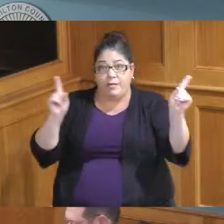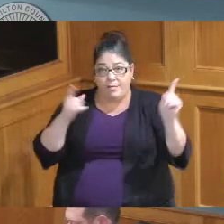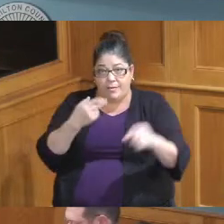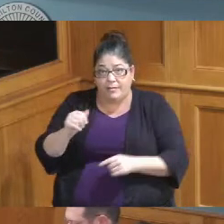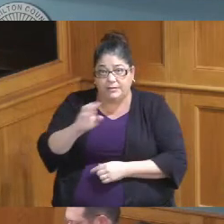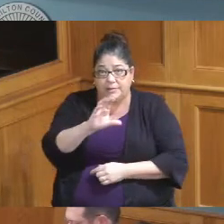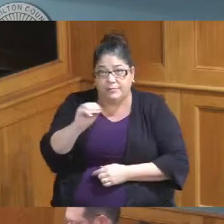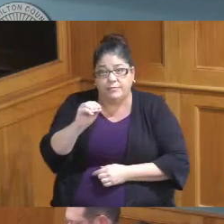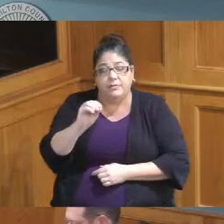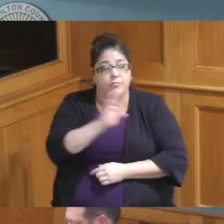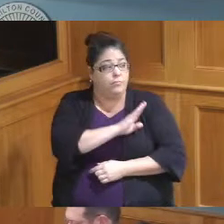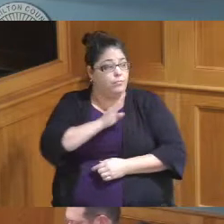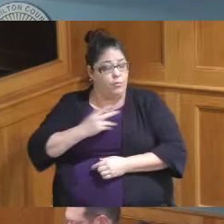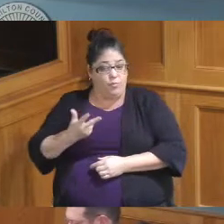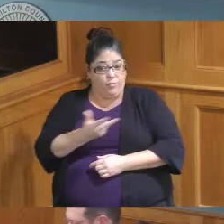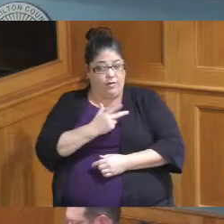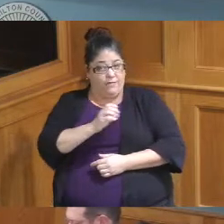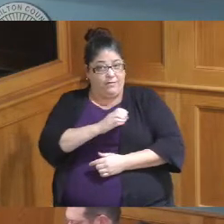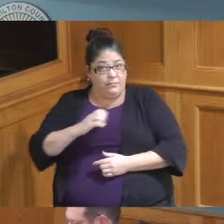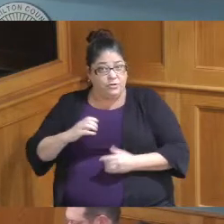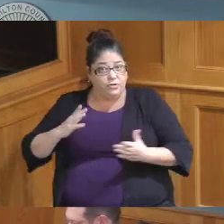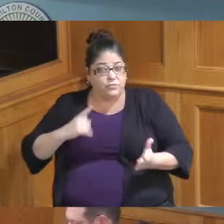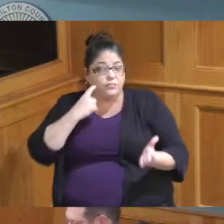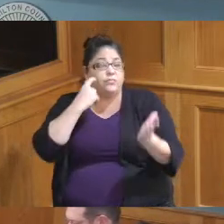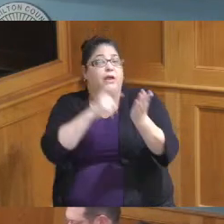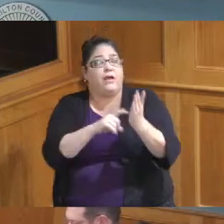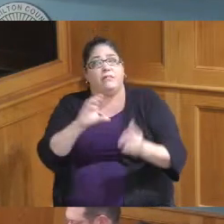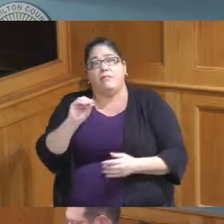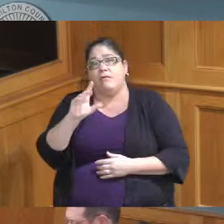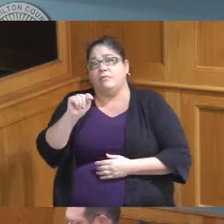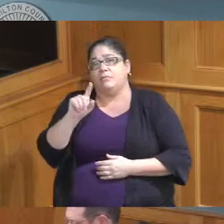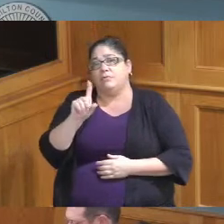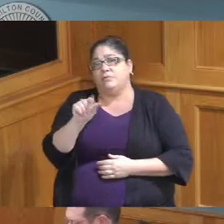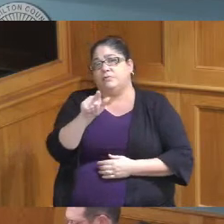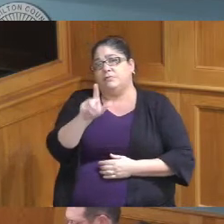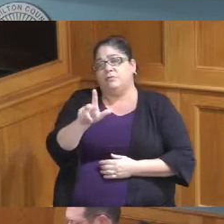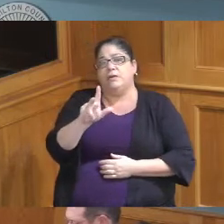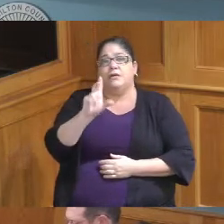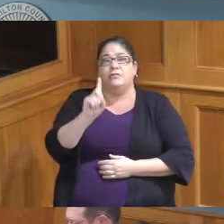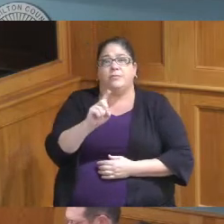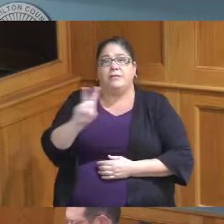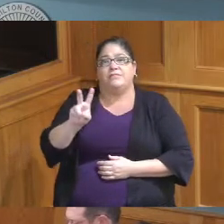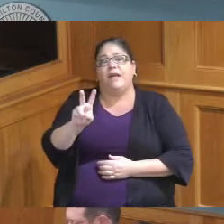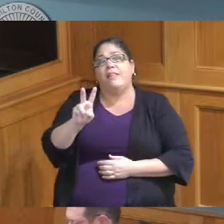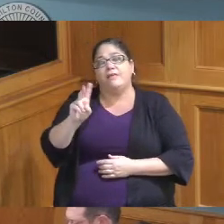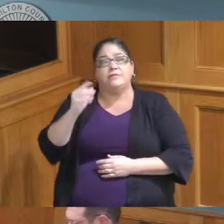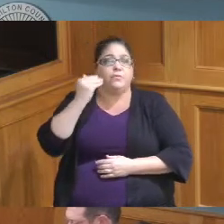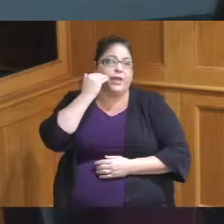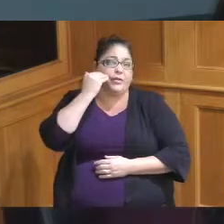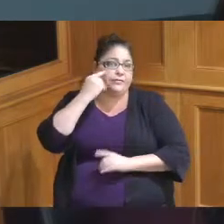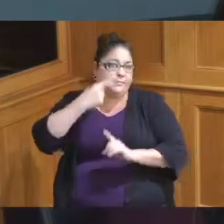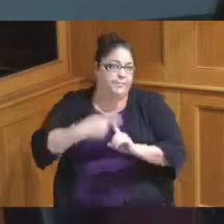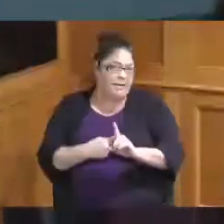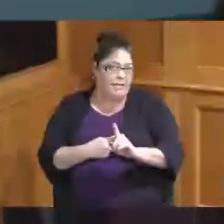Commissioners recognize October 2023 as domestic violence Awareness Month be it further proclaimed